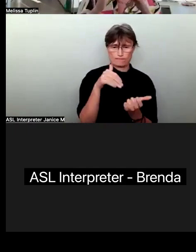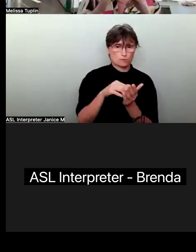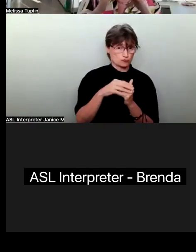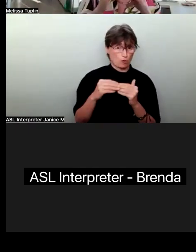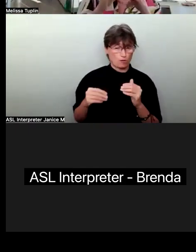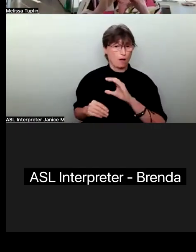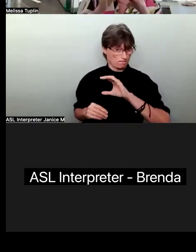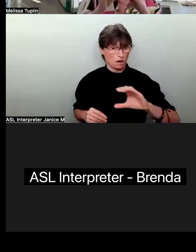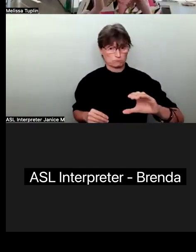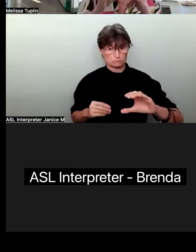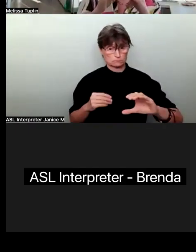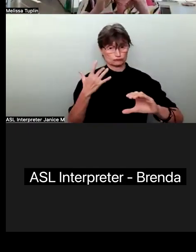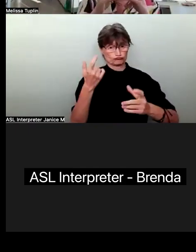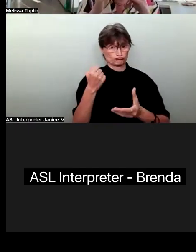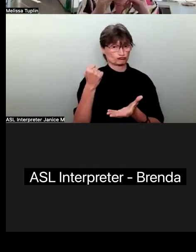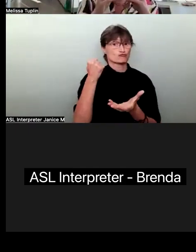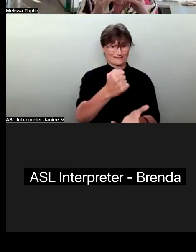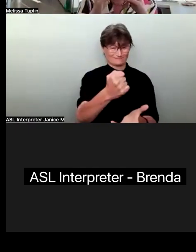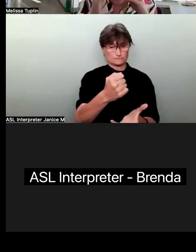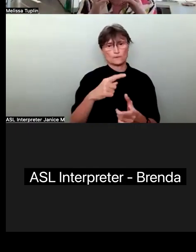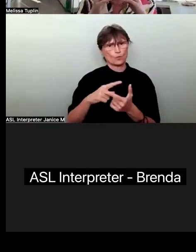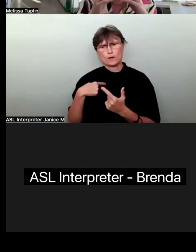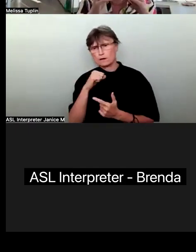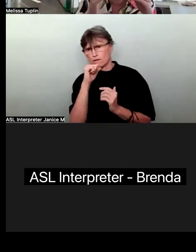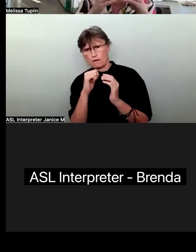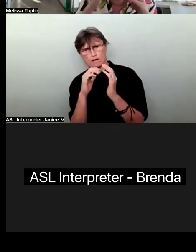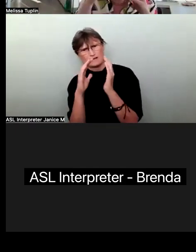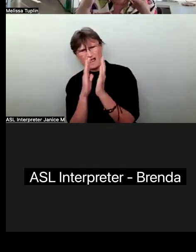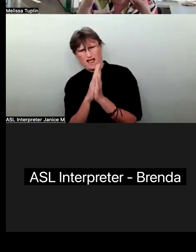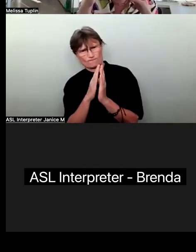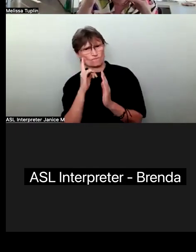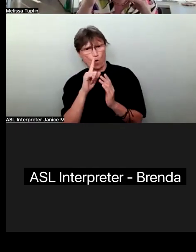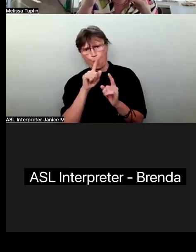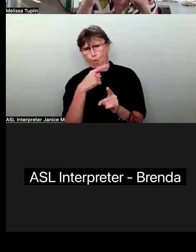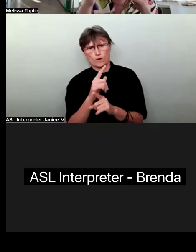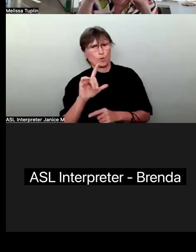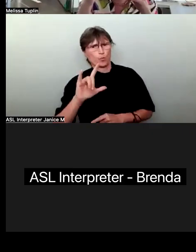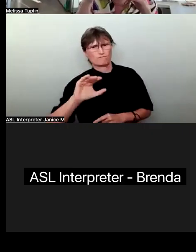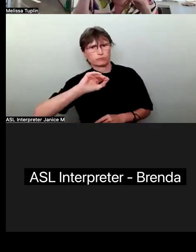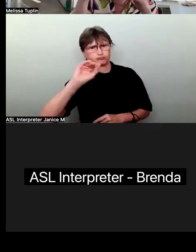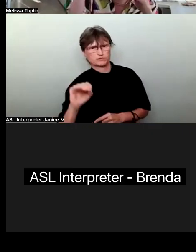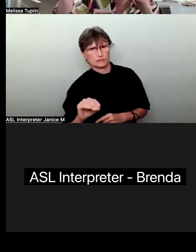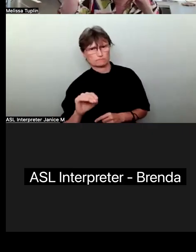we will not expect you to ask only for the, what, 25 per cent in one year? And then the